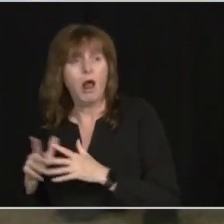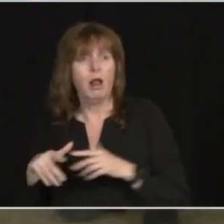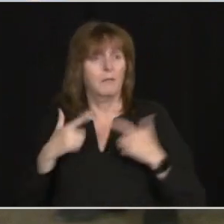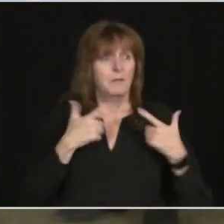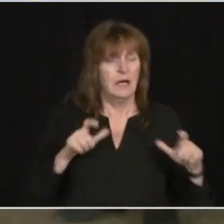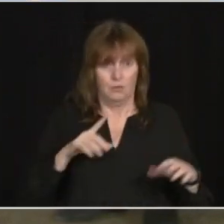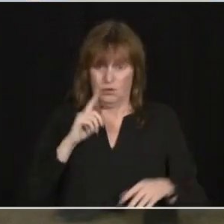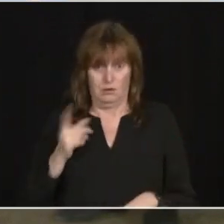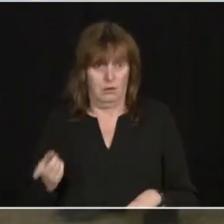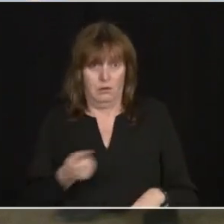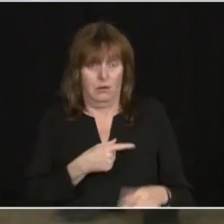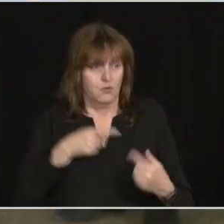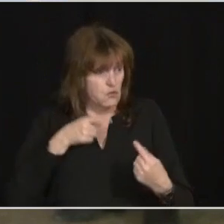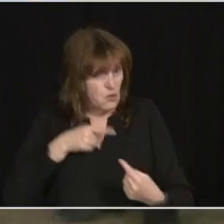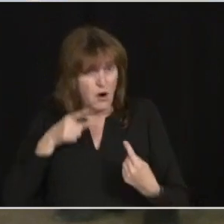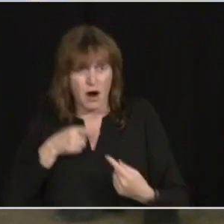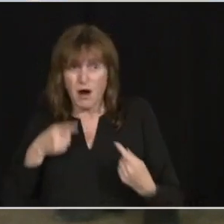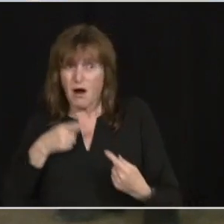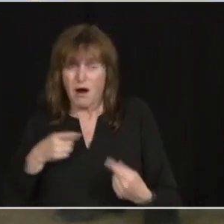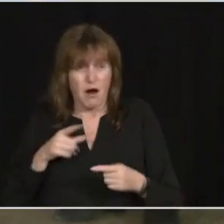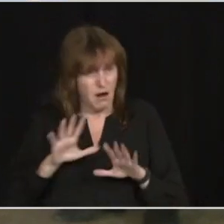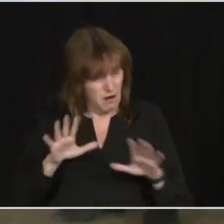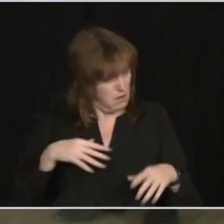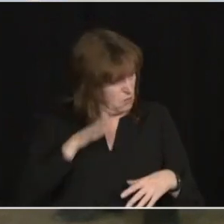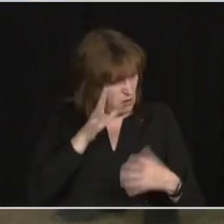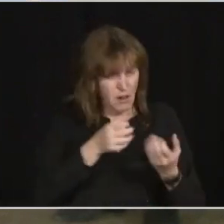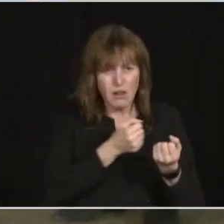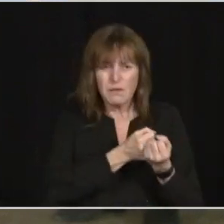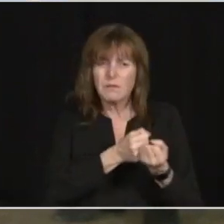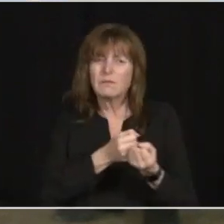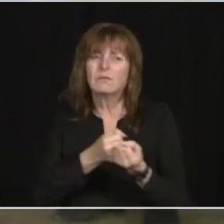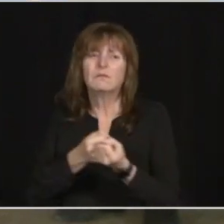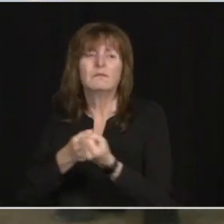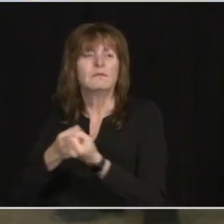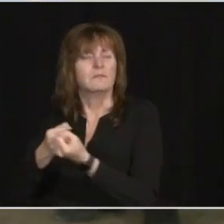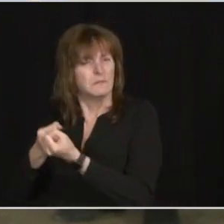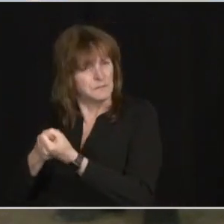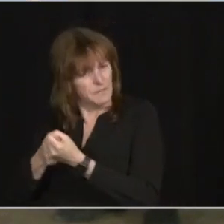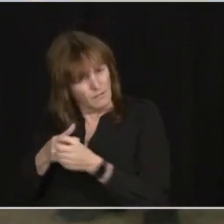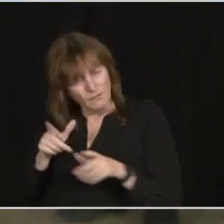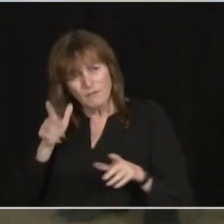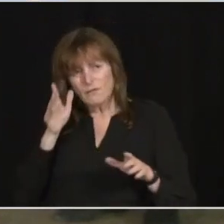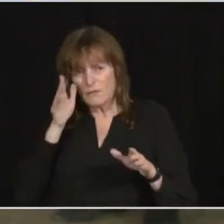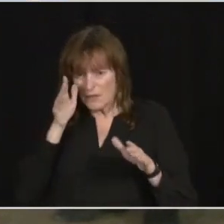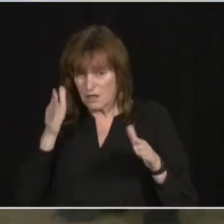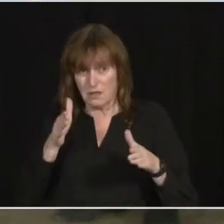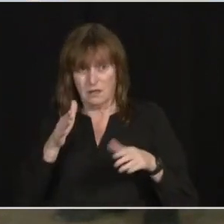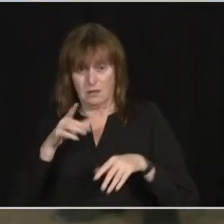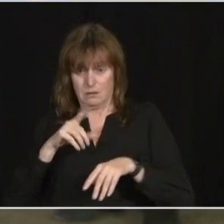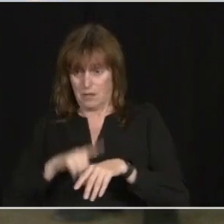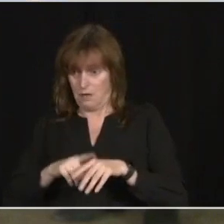zeroed in on making sure we get the economy going when the time is right, and do it